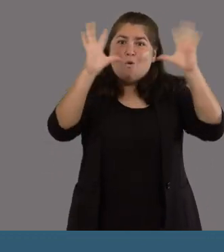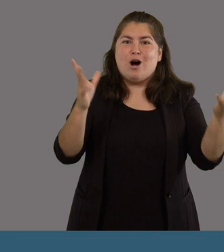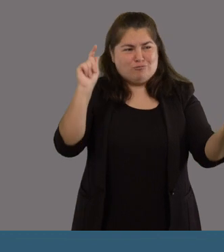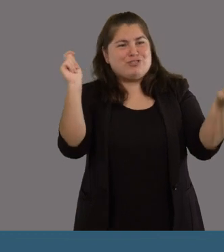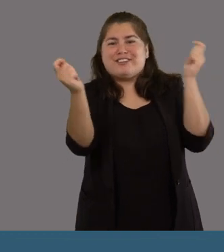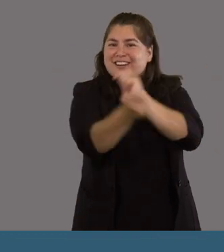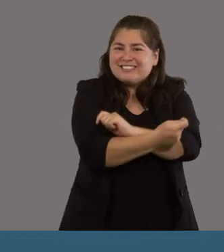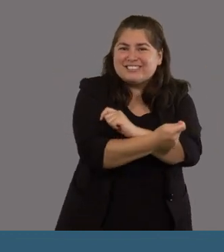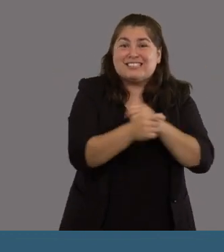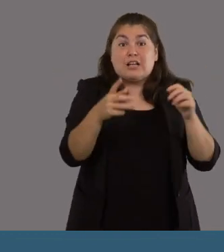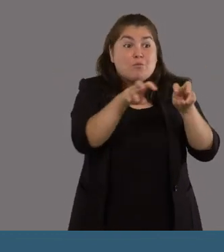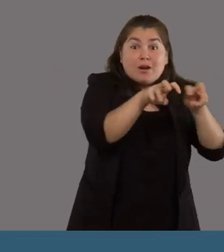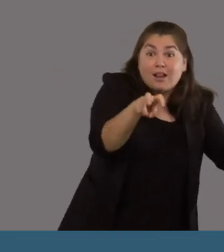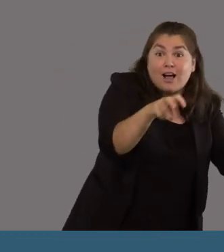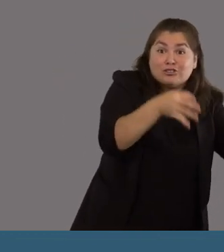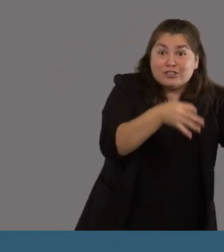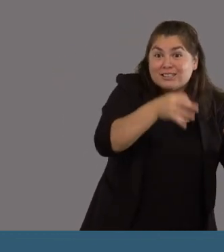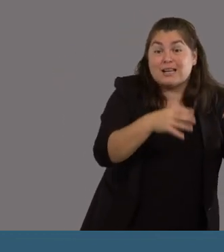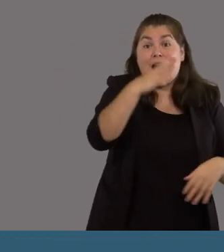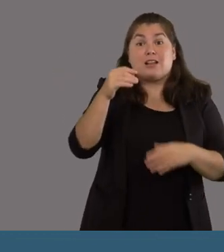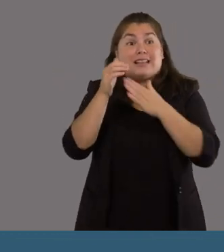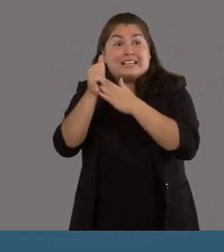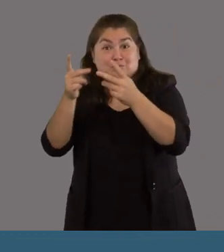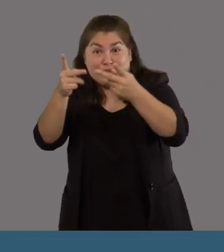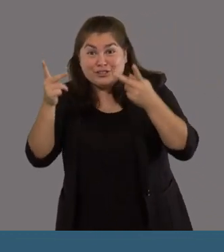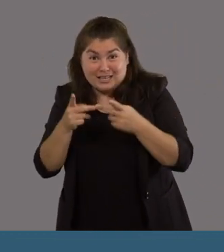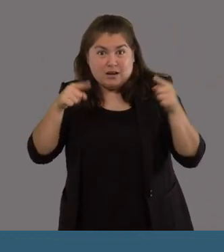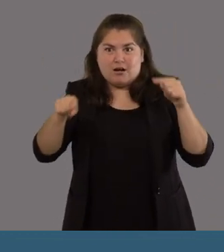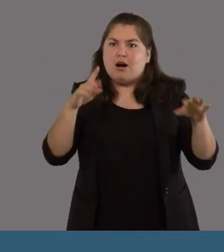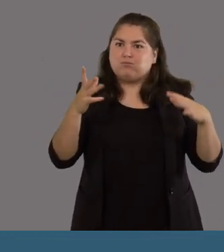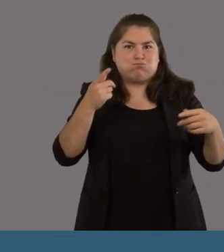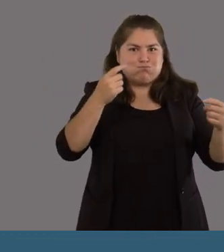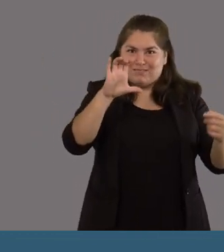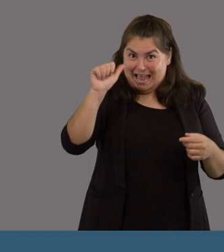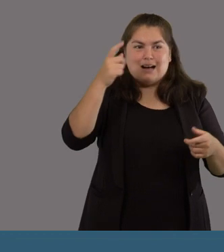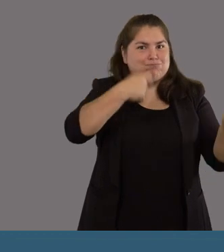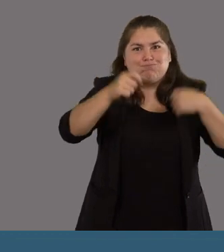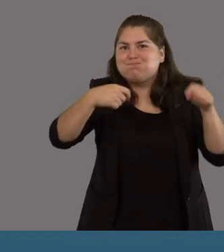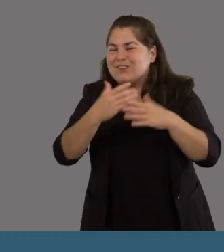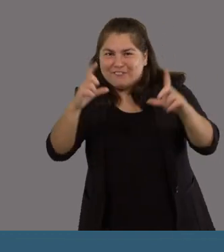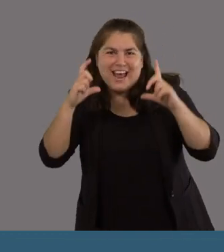an overall shift in the makeup of juries and leadership positions at the Council. Over